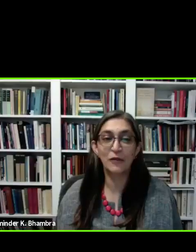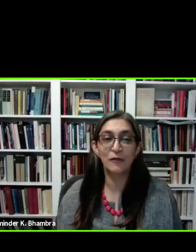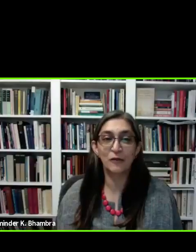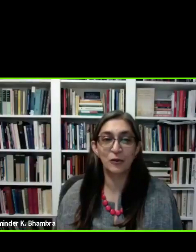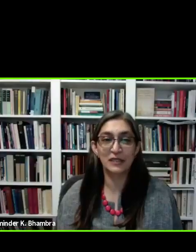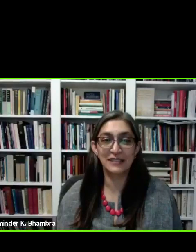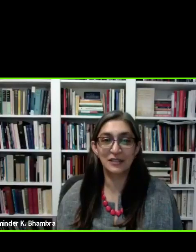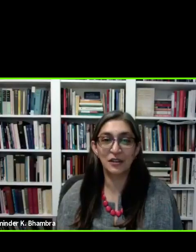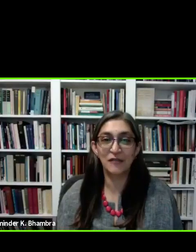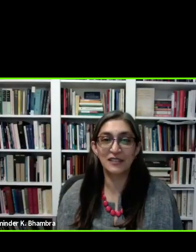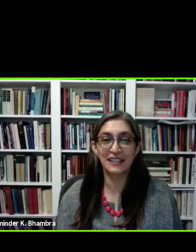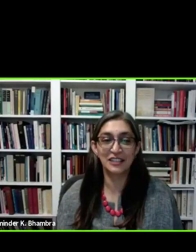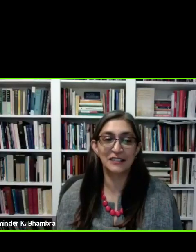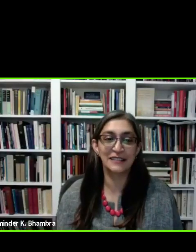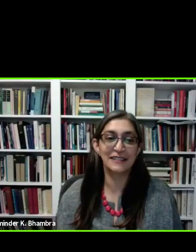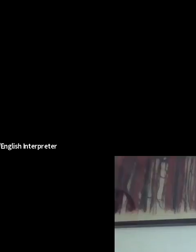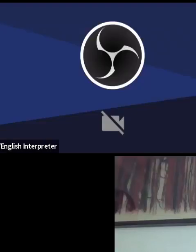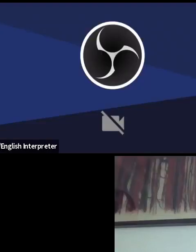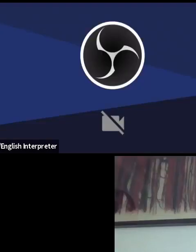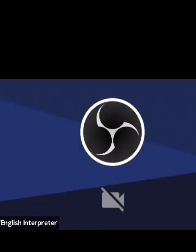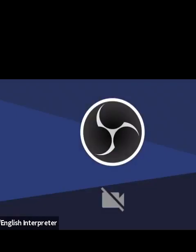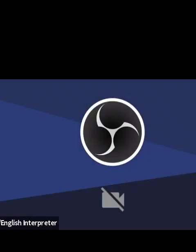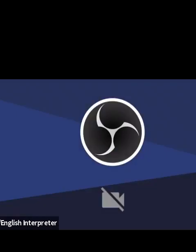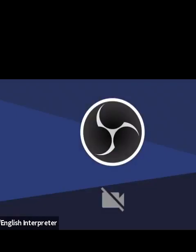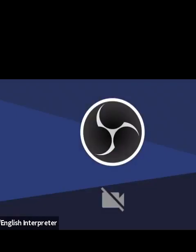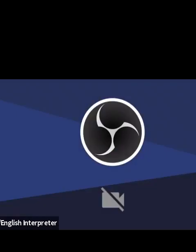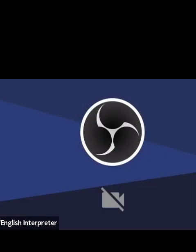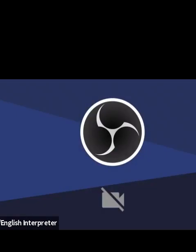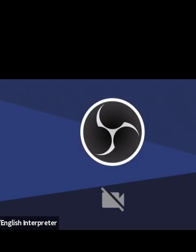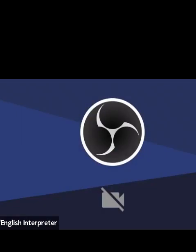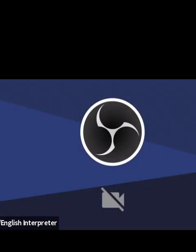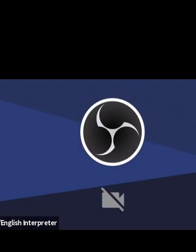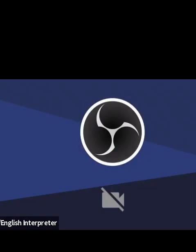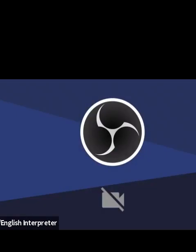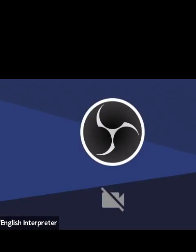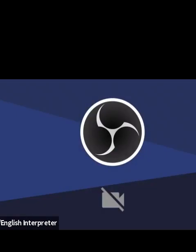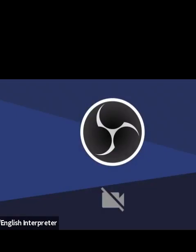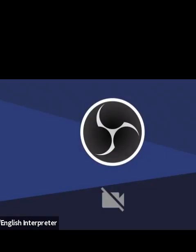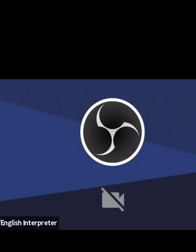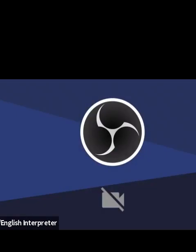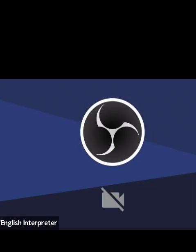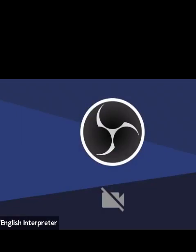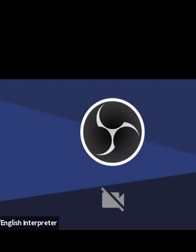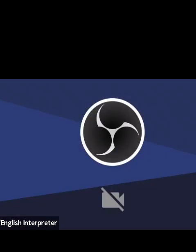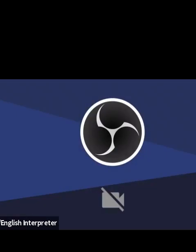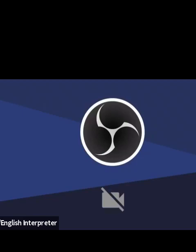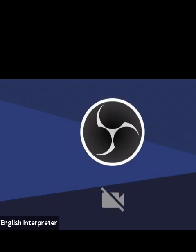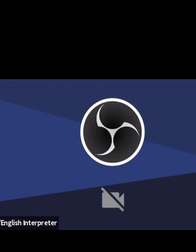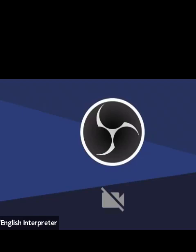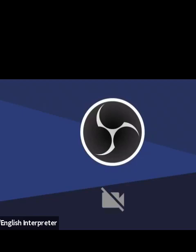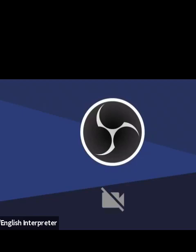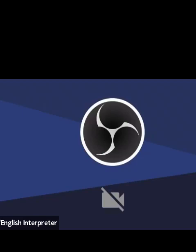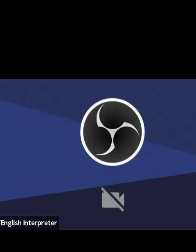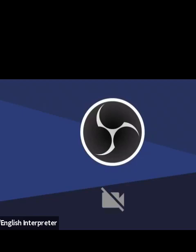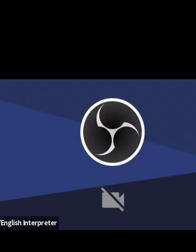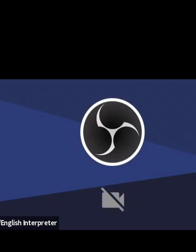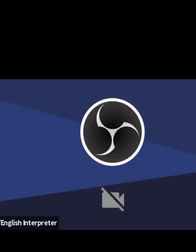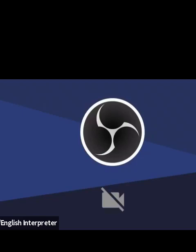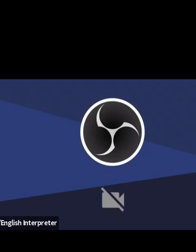affiliation a nd we're particularly keen to hear from our students and alumni. I'm delighted to